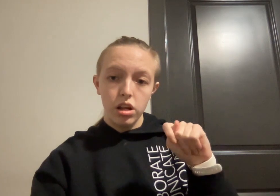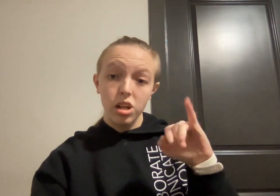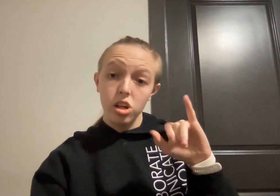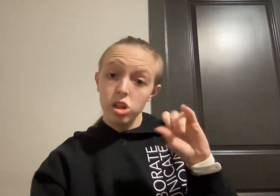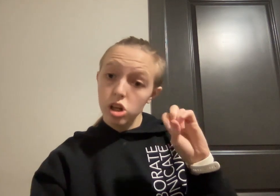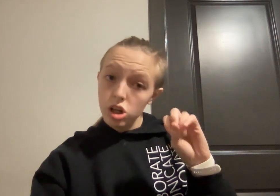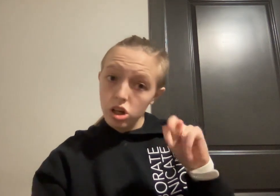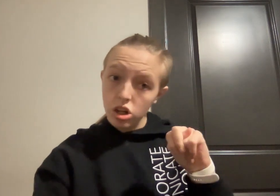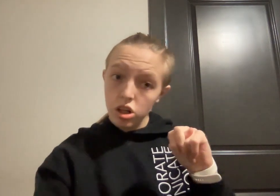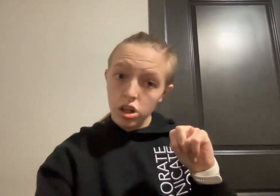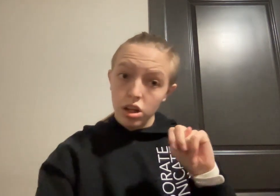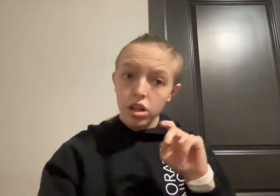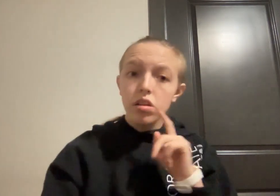and deaf culture